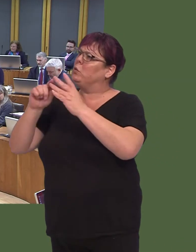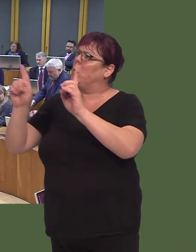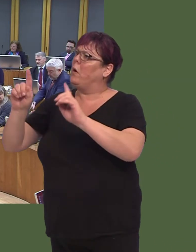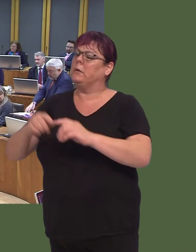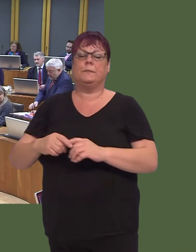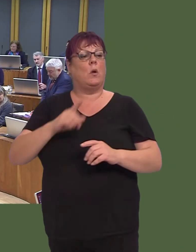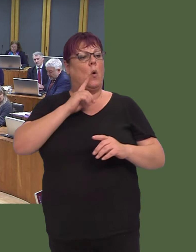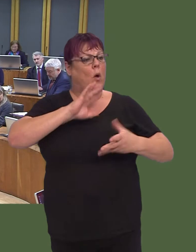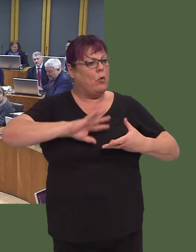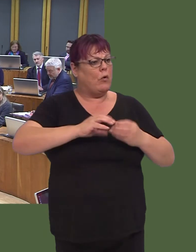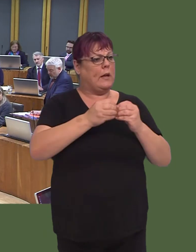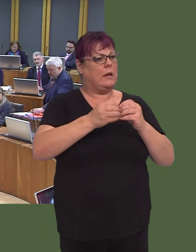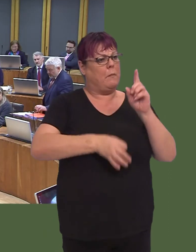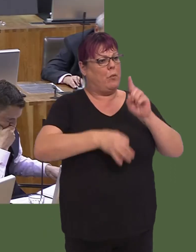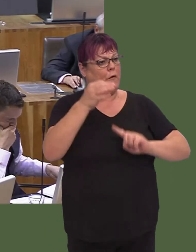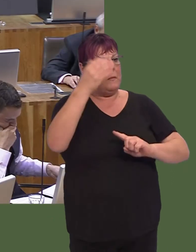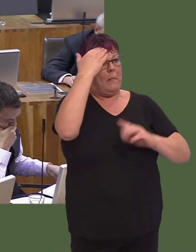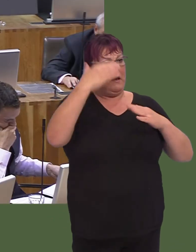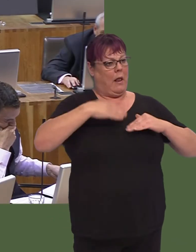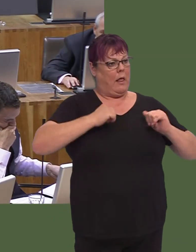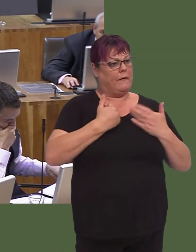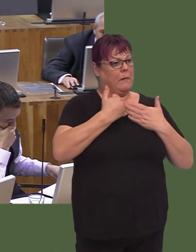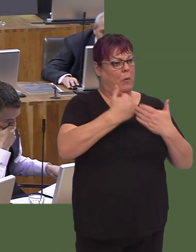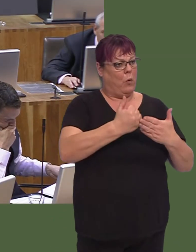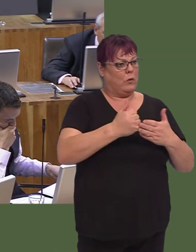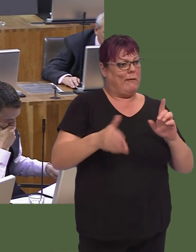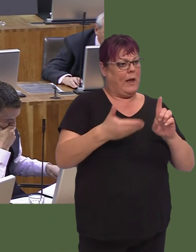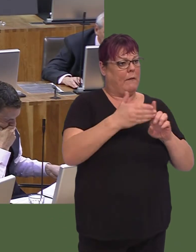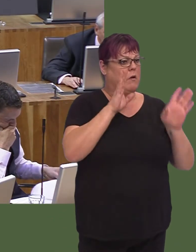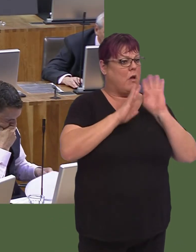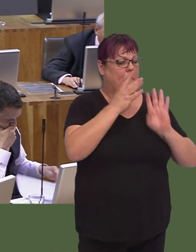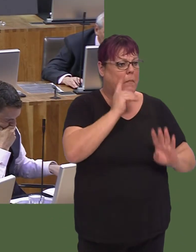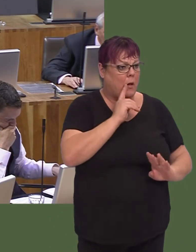OAQ52747 Carwyn Jones AM: We're working with our partners to deliver a whole-system improvement to the mental health support provided to young people,